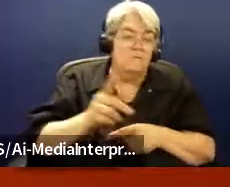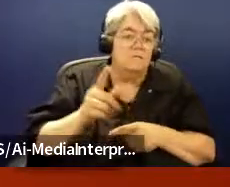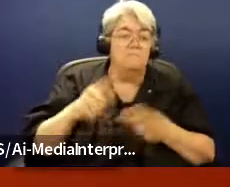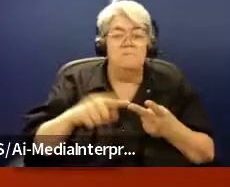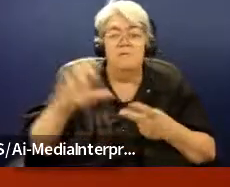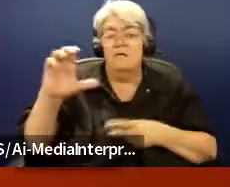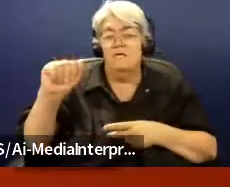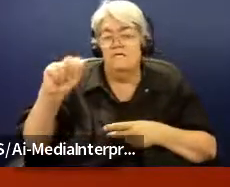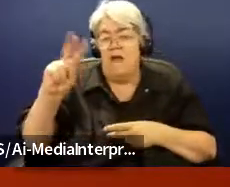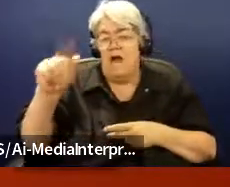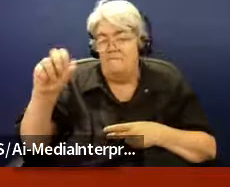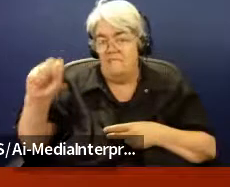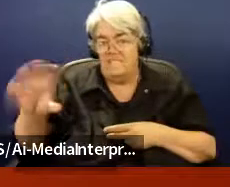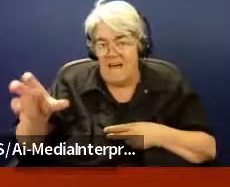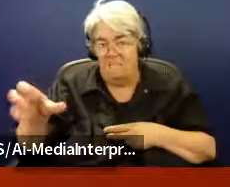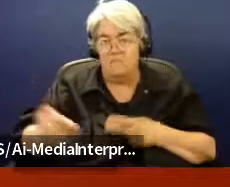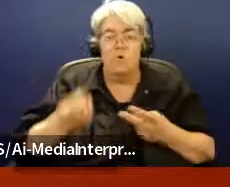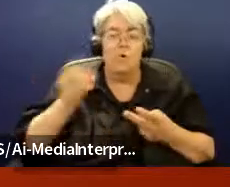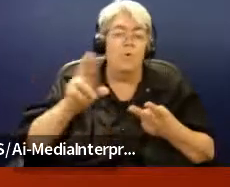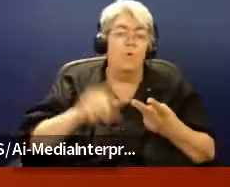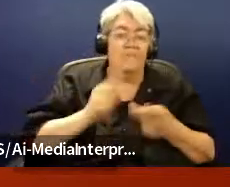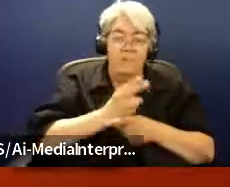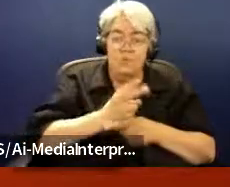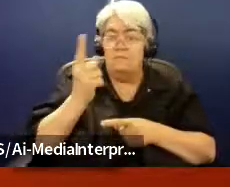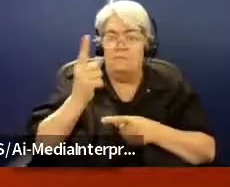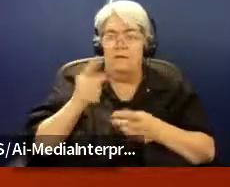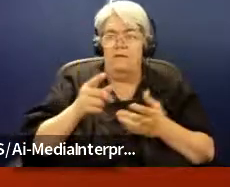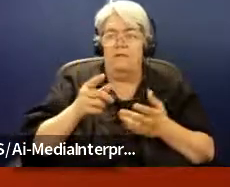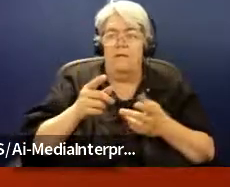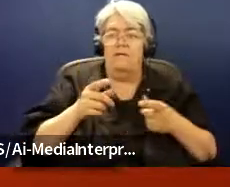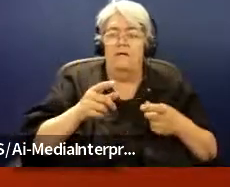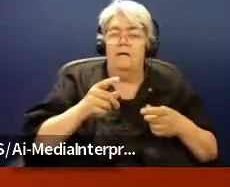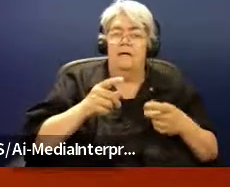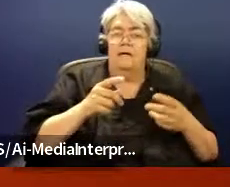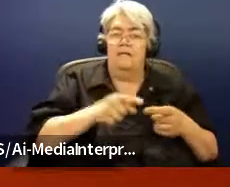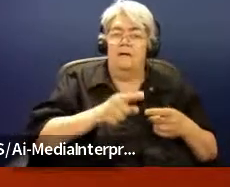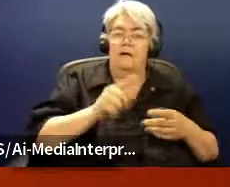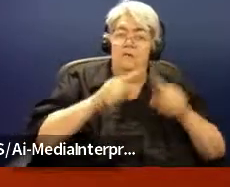and click submit and saying submit, submit. Live web applications, it is vital to make sure they are